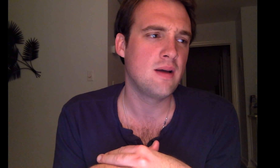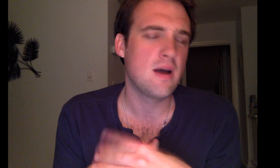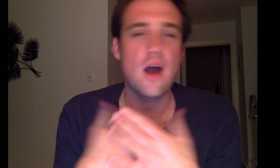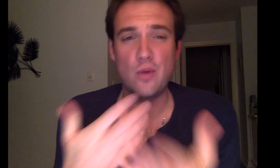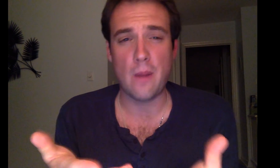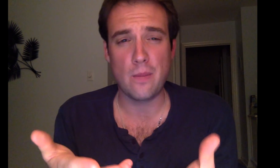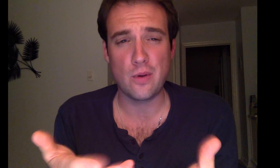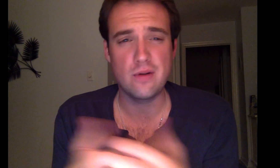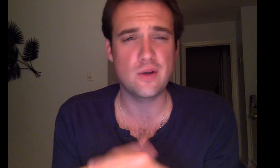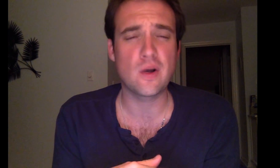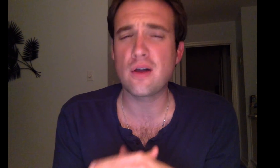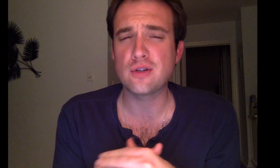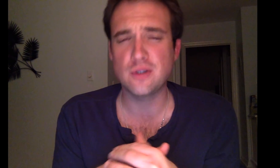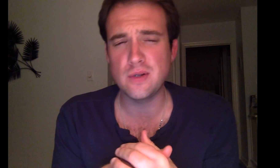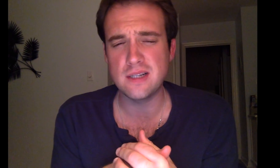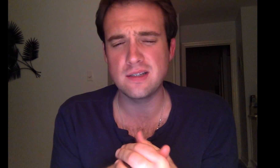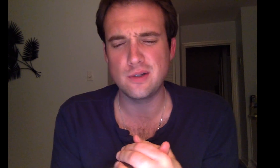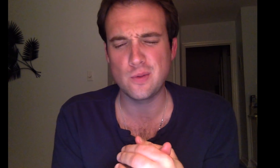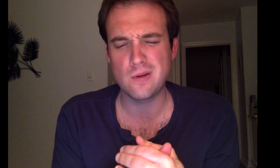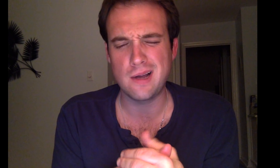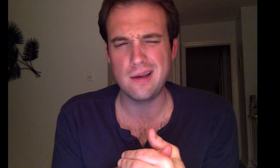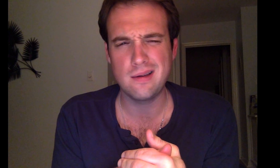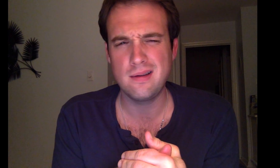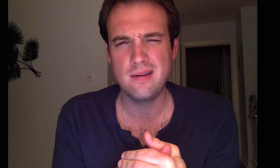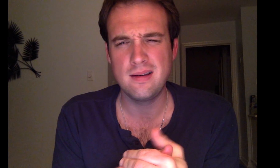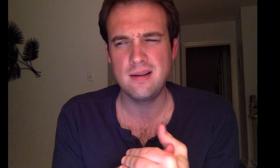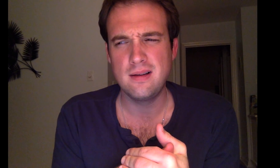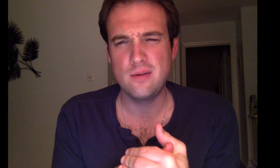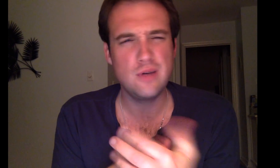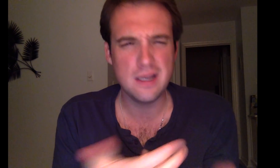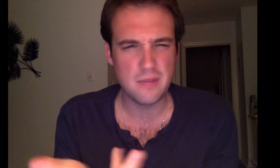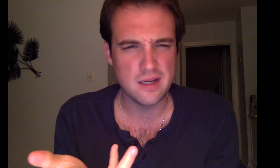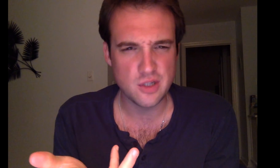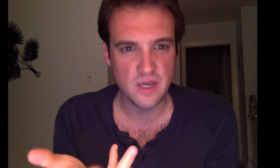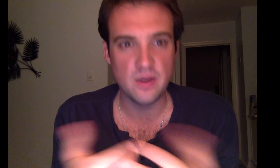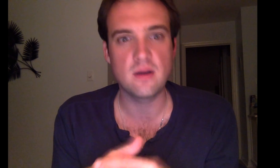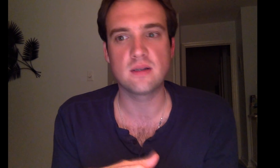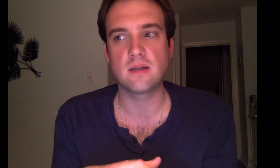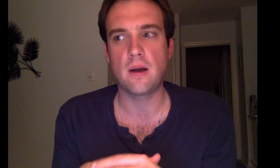I remember there were others students who were like, really mean to me because,